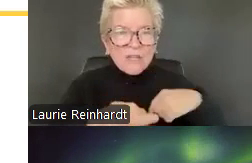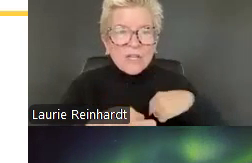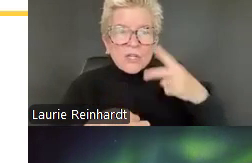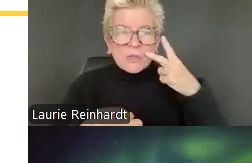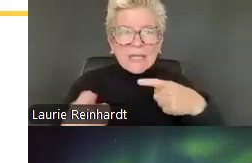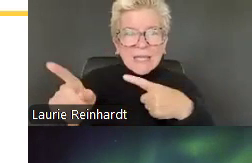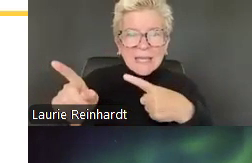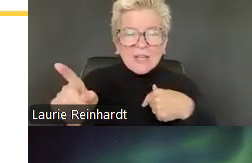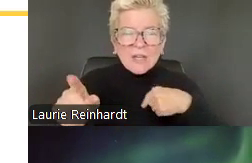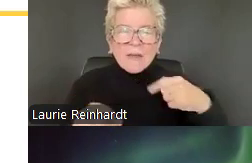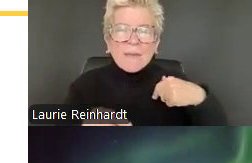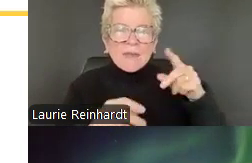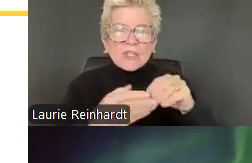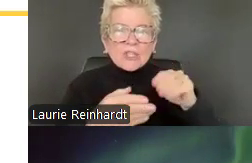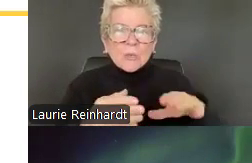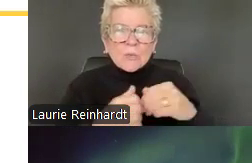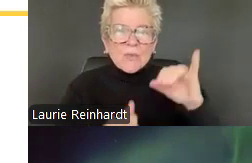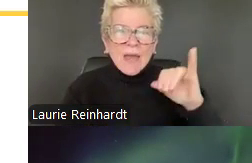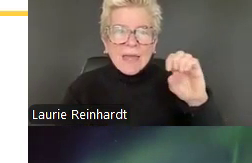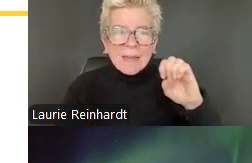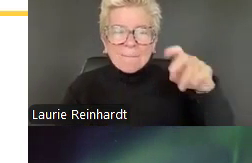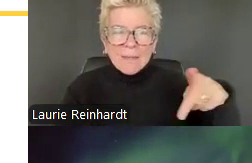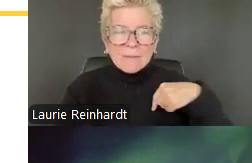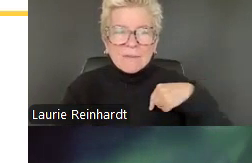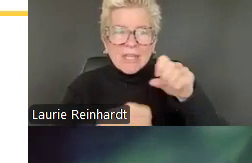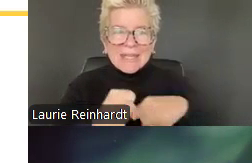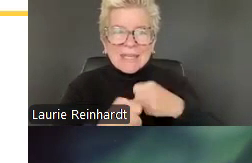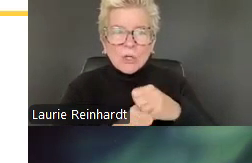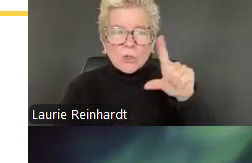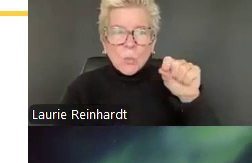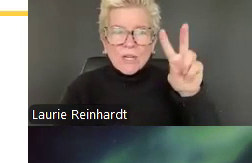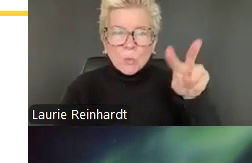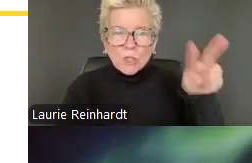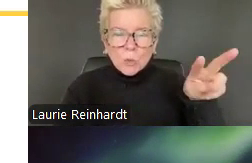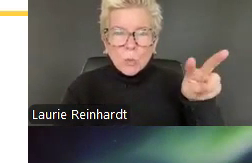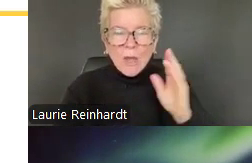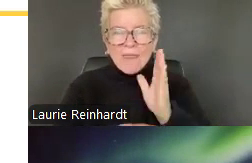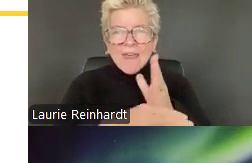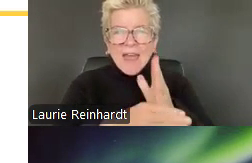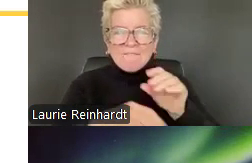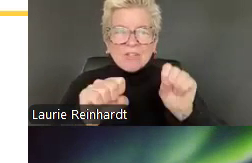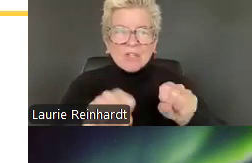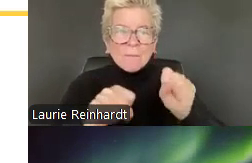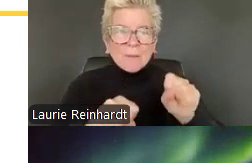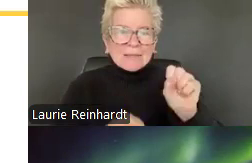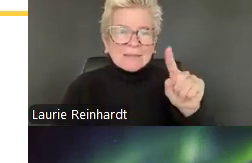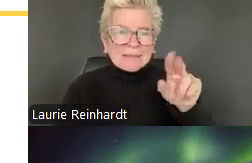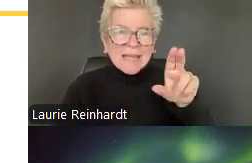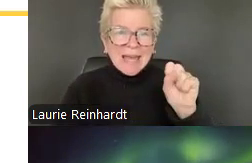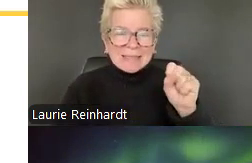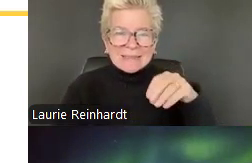of students with IEPs in 20-22 based on their eligibility status in Washington state and